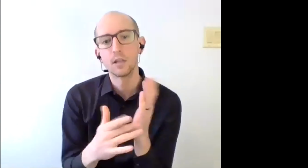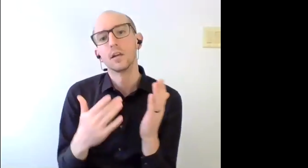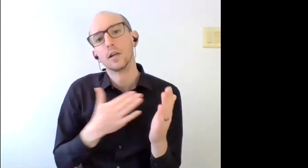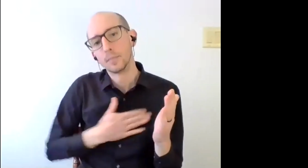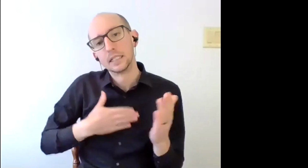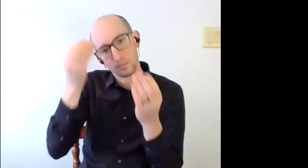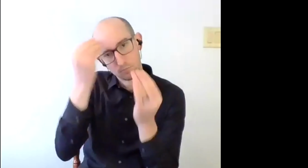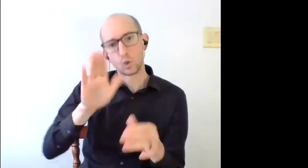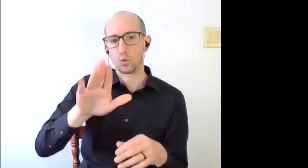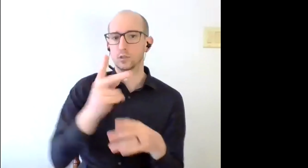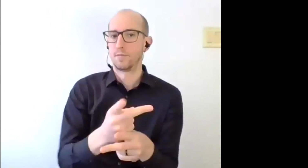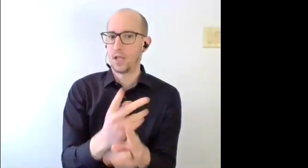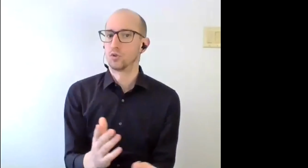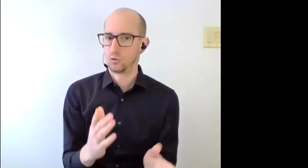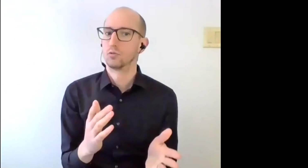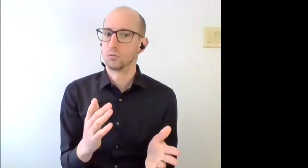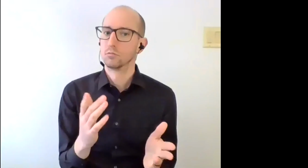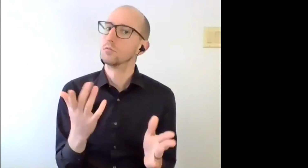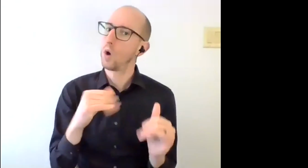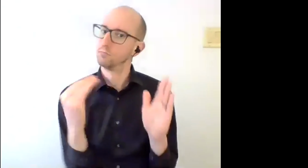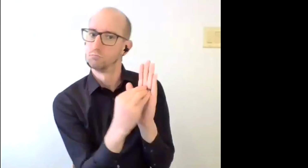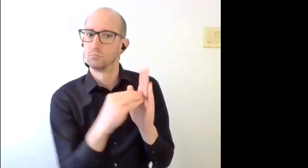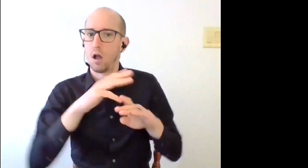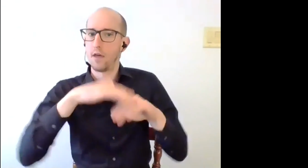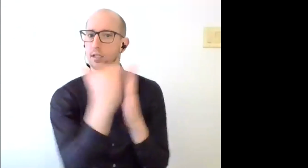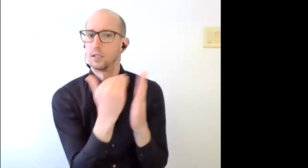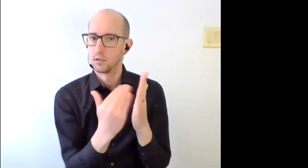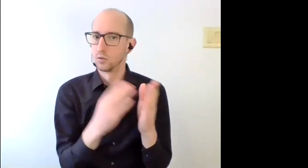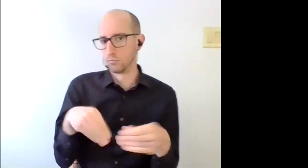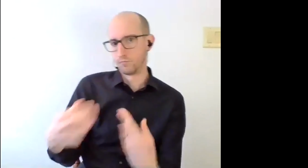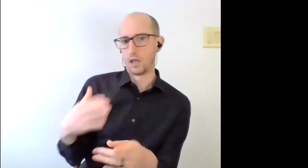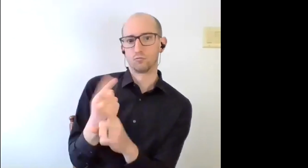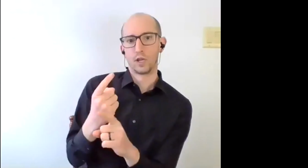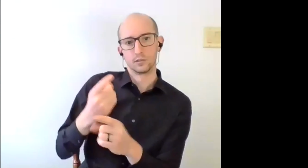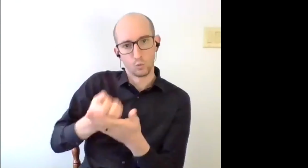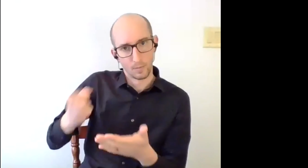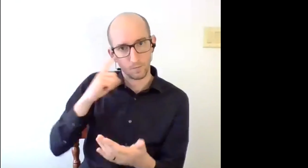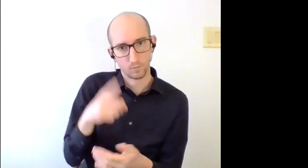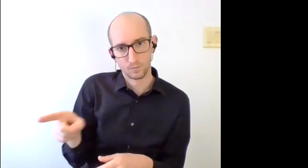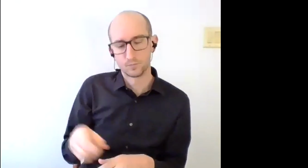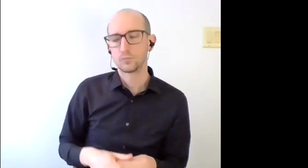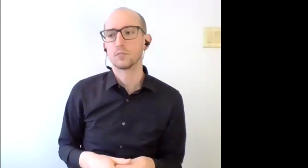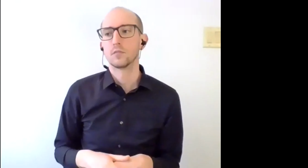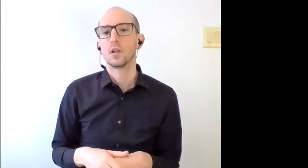person and you need access to to technology, please let your